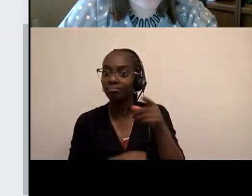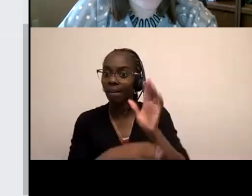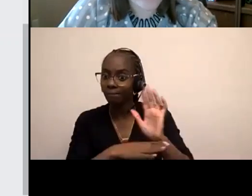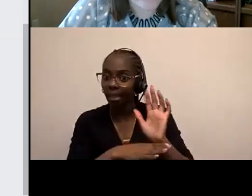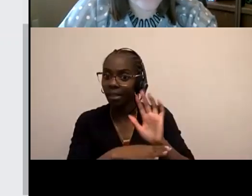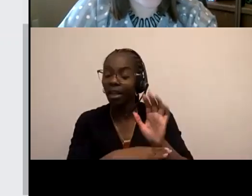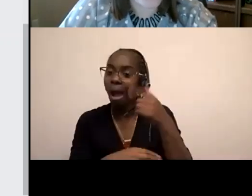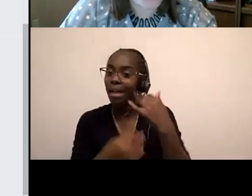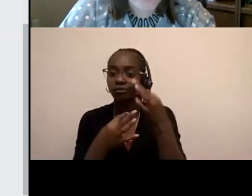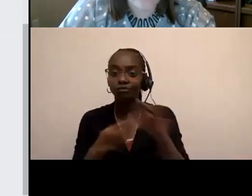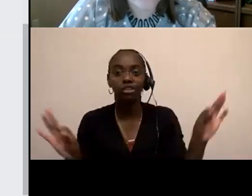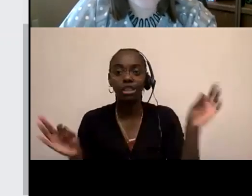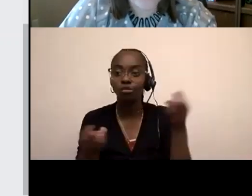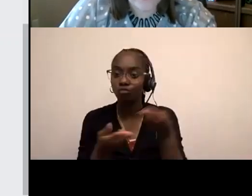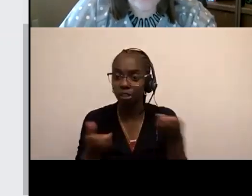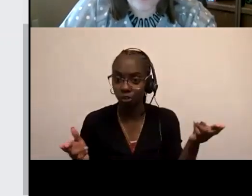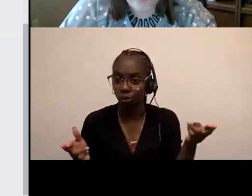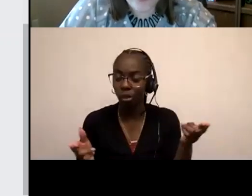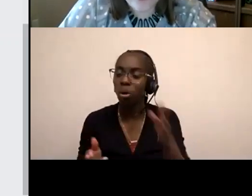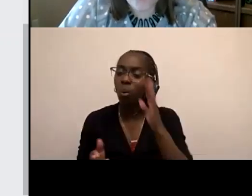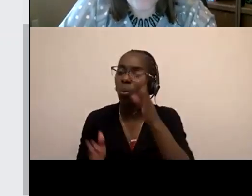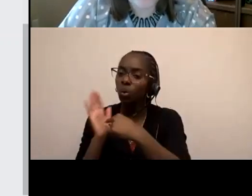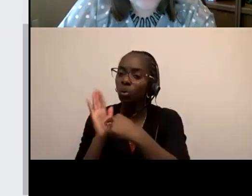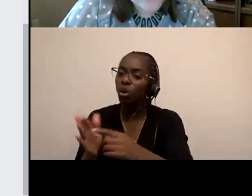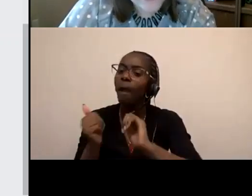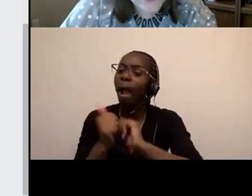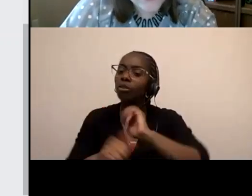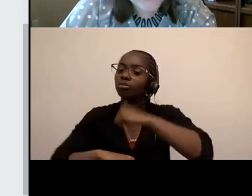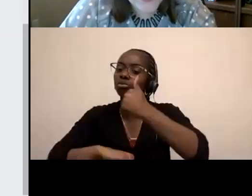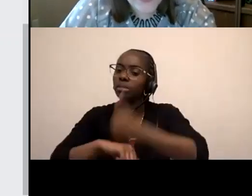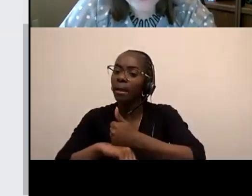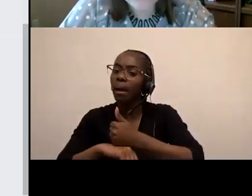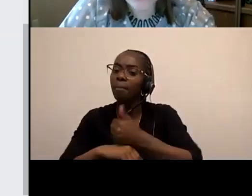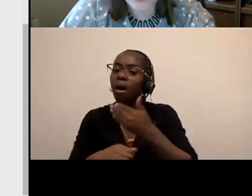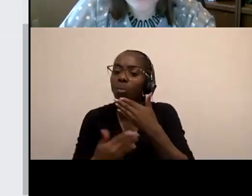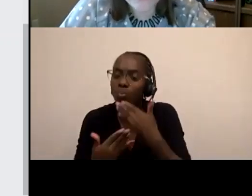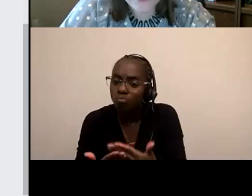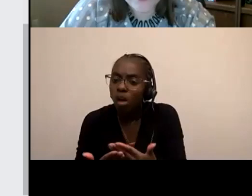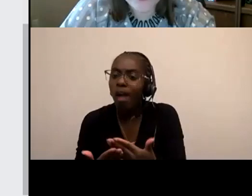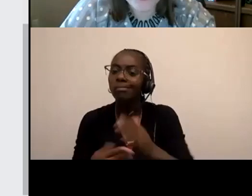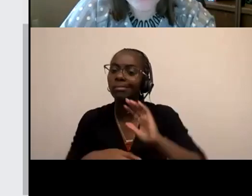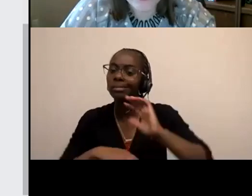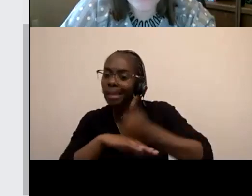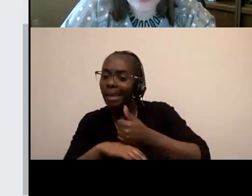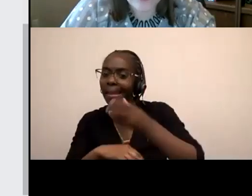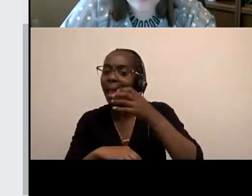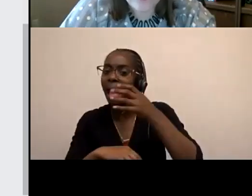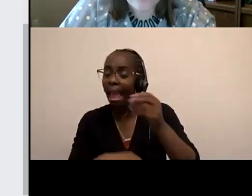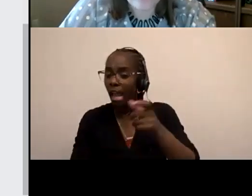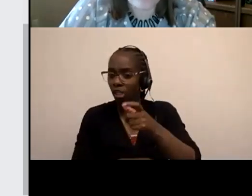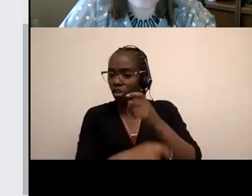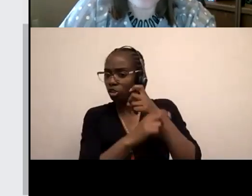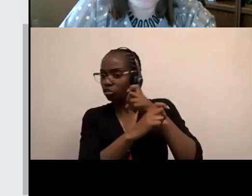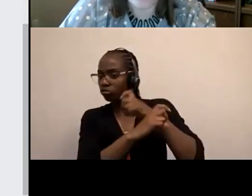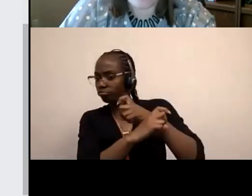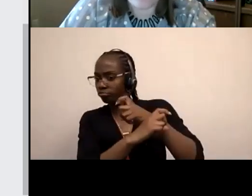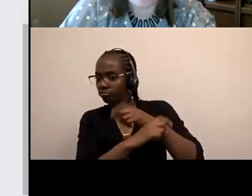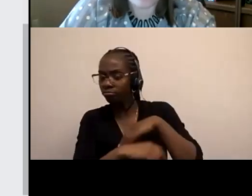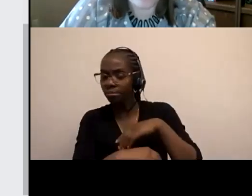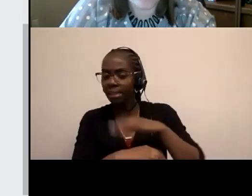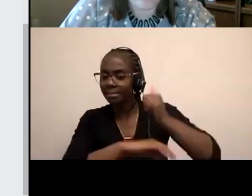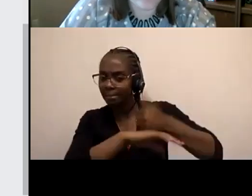SHOWS YOU HOW TO SET UP WELLNESS SETTINGS AND SECURITY SETTINGS USING TIC TOK